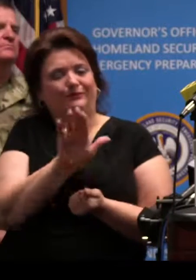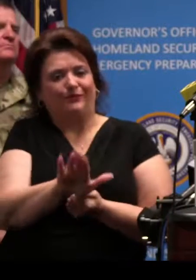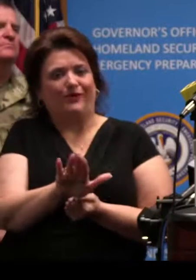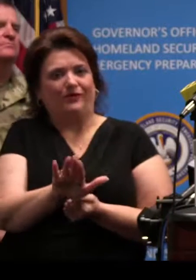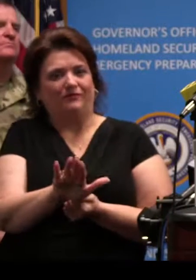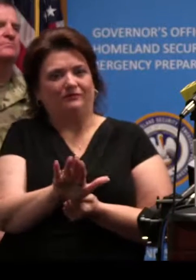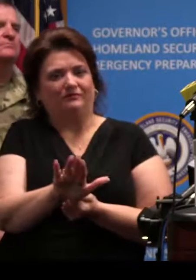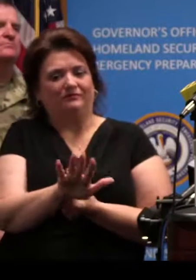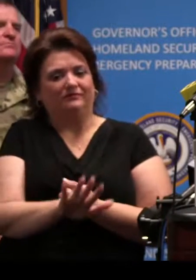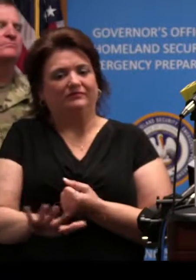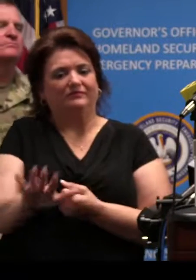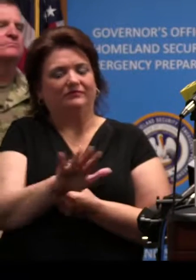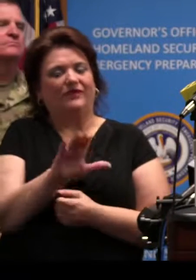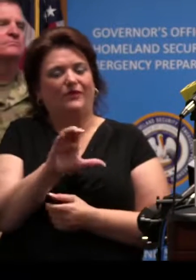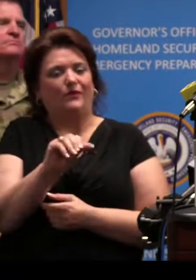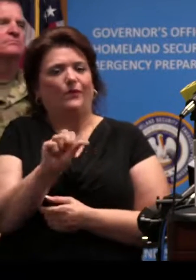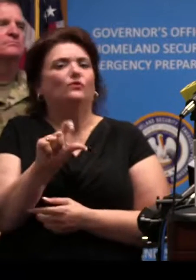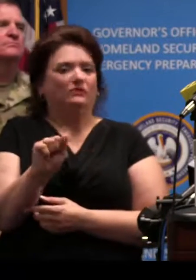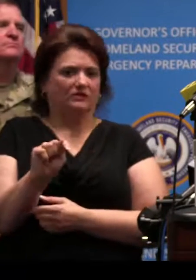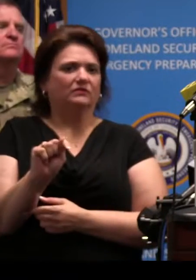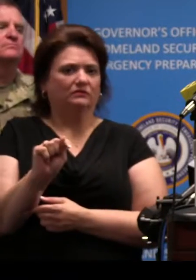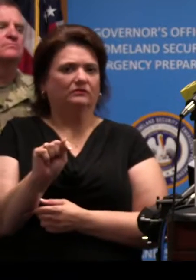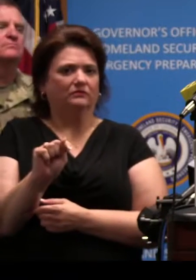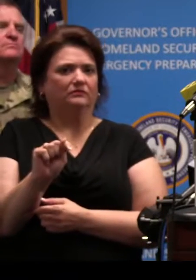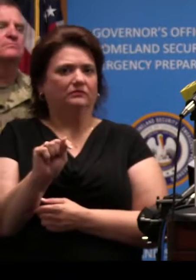along the coast and so we're looking at that as well